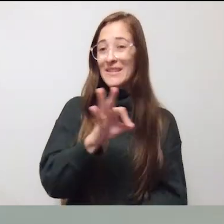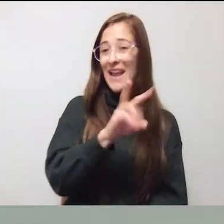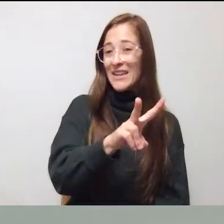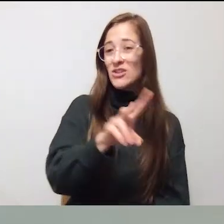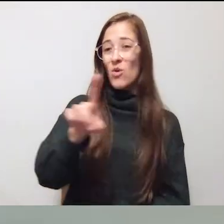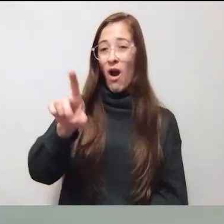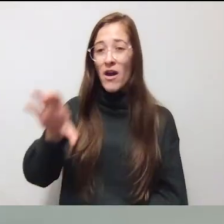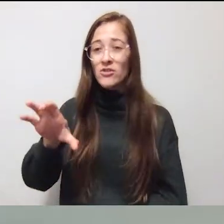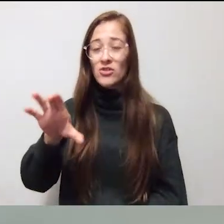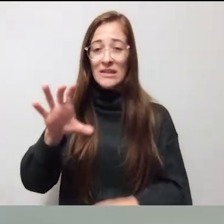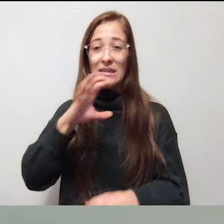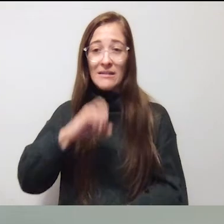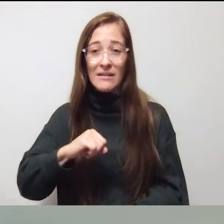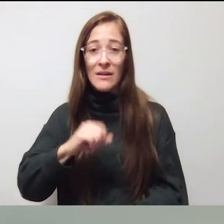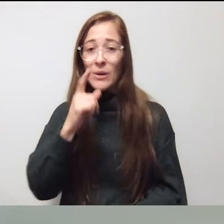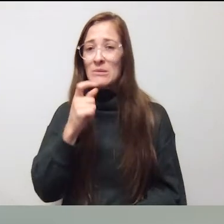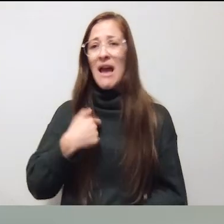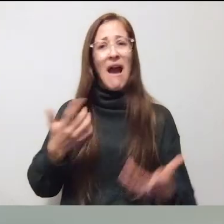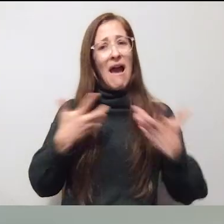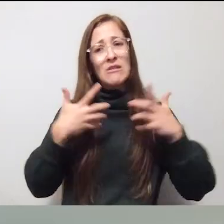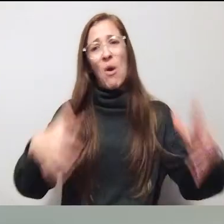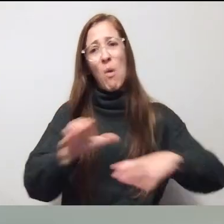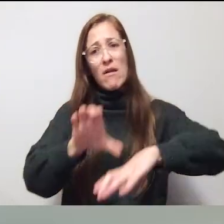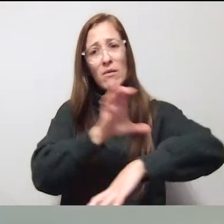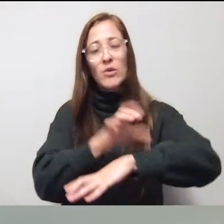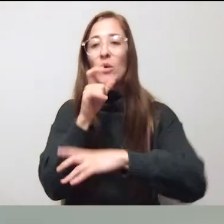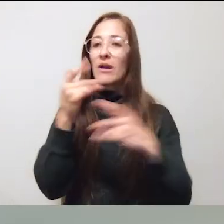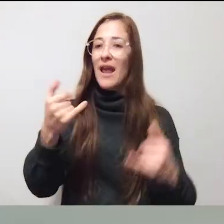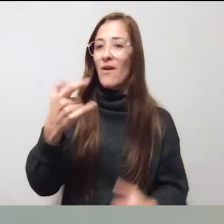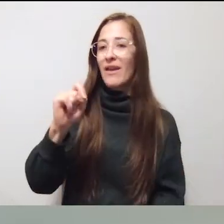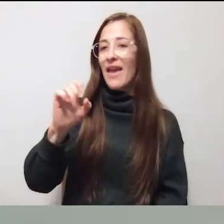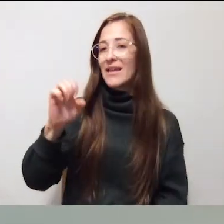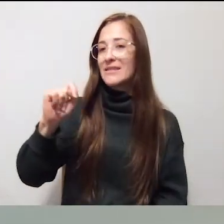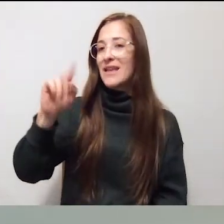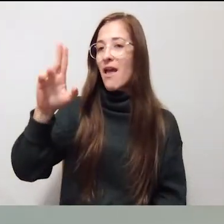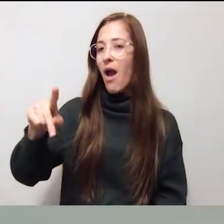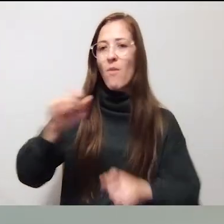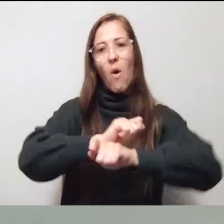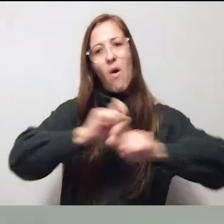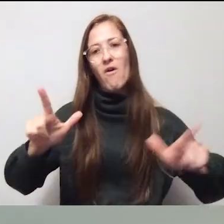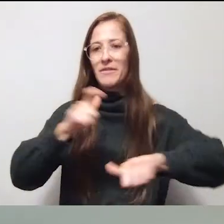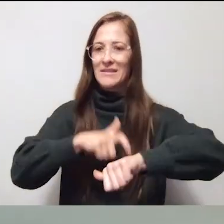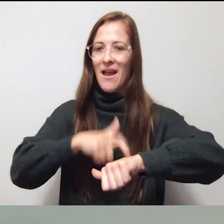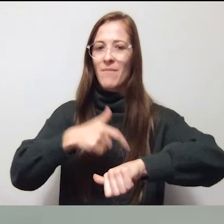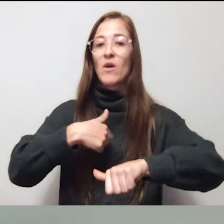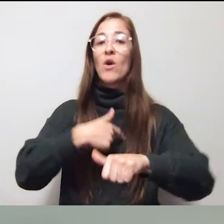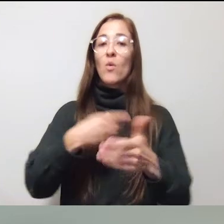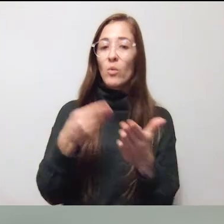"I don't wanna be on the computer," who now are on GetSetUp all the time. So we mass purchased classes for the entire state of New York.